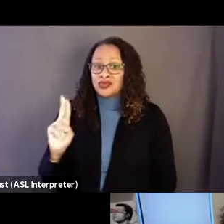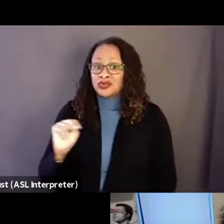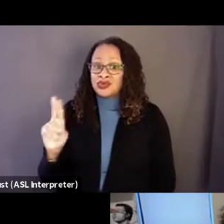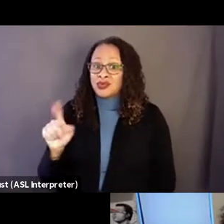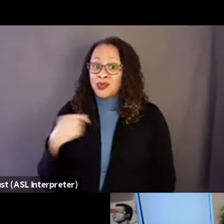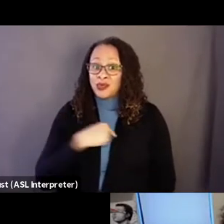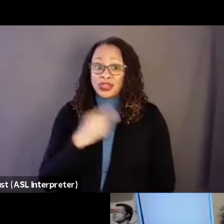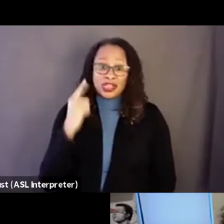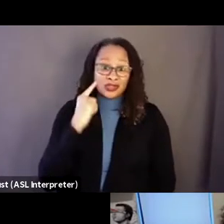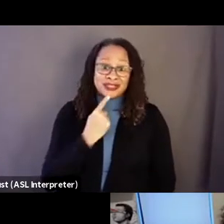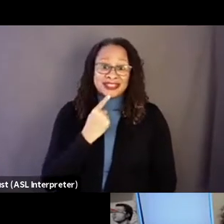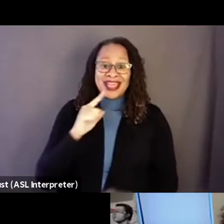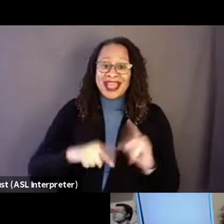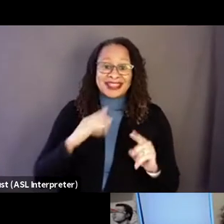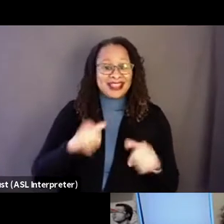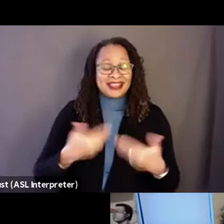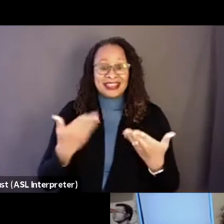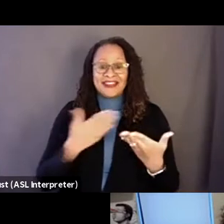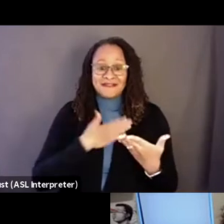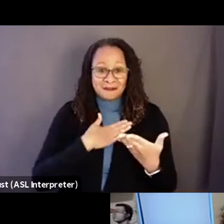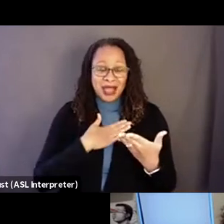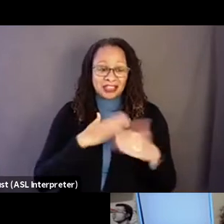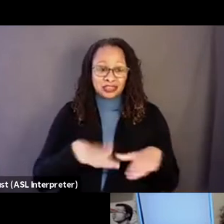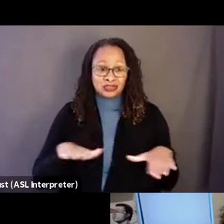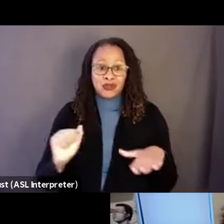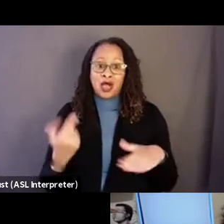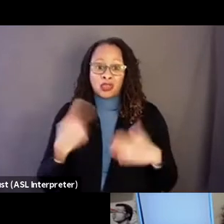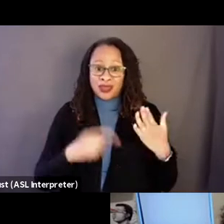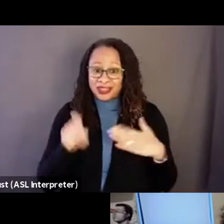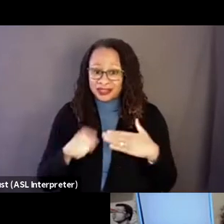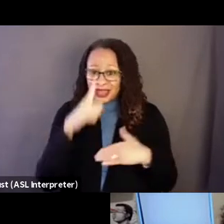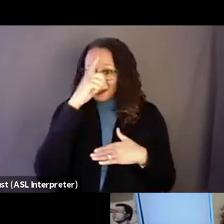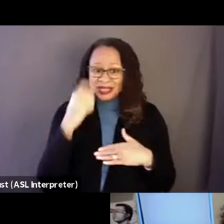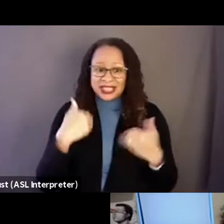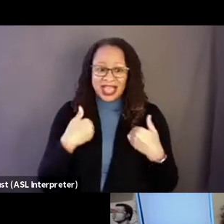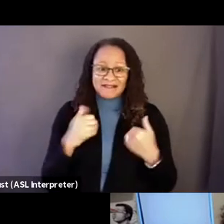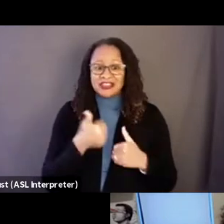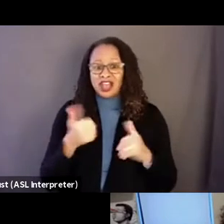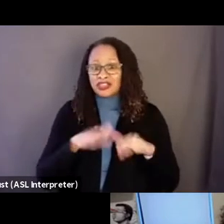"I'm not able to give my children all of what they need, because I have these other children around."